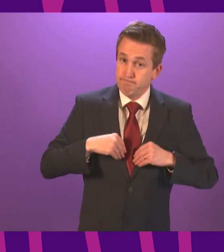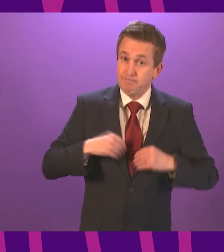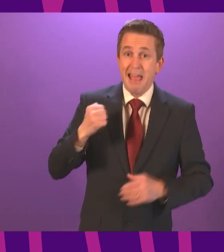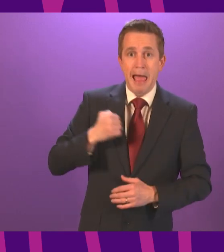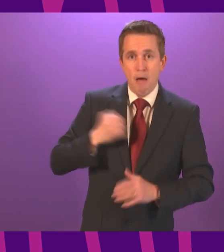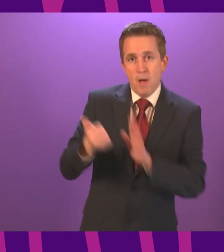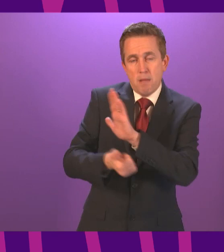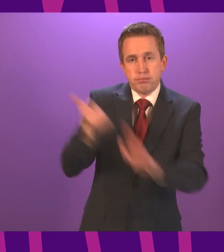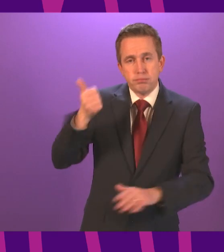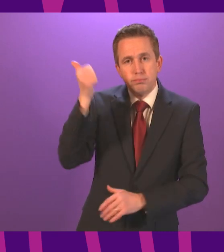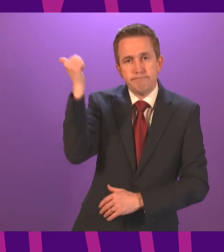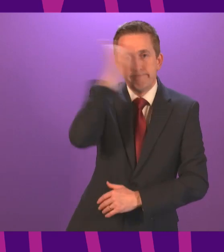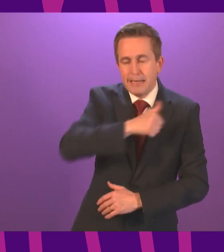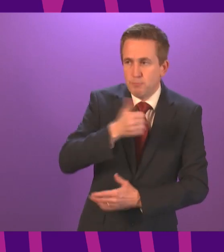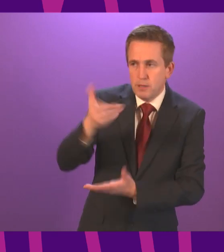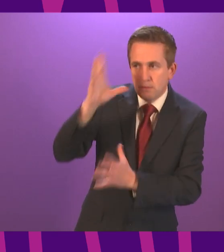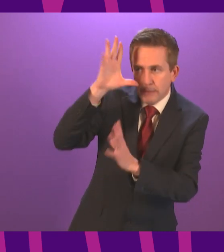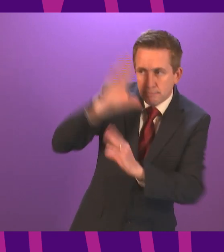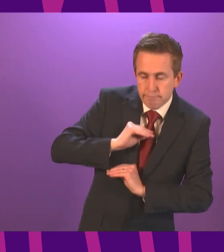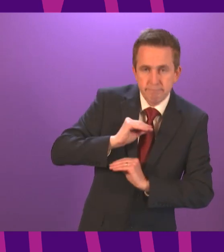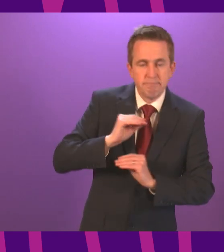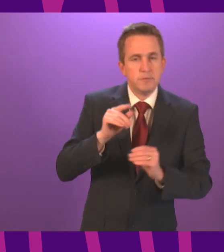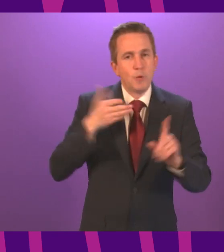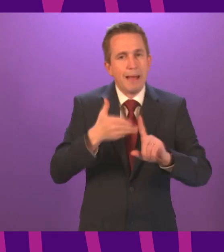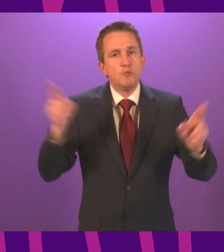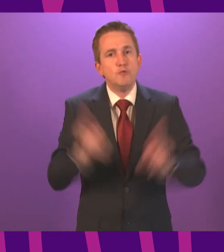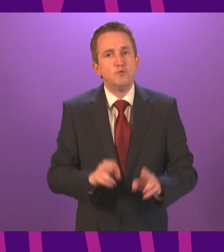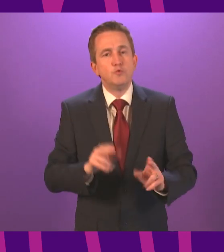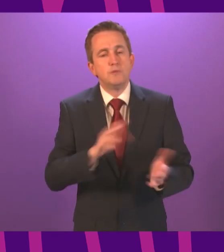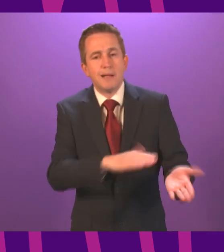to reduce loss of life and serious illness, to ensure that hospitals and intensive care